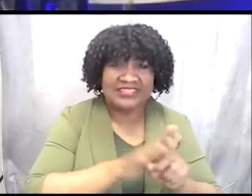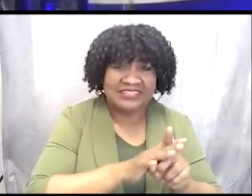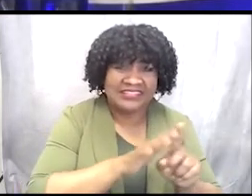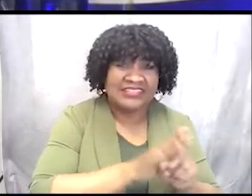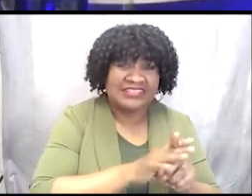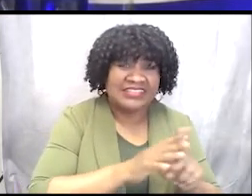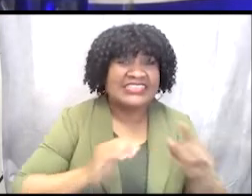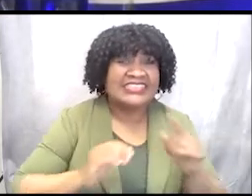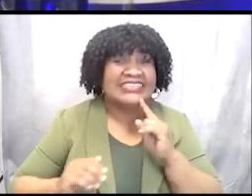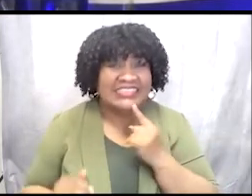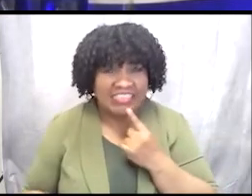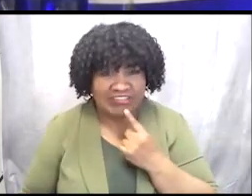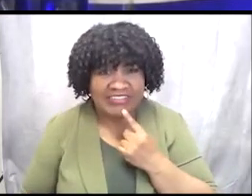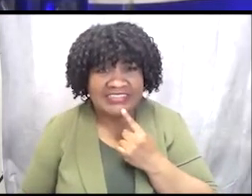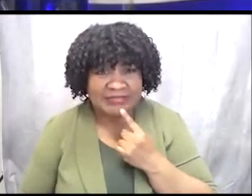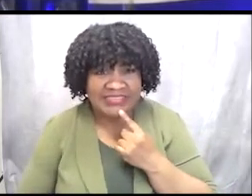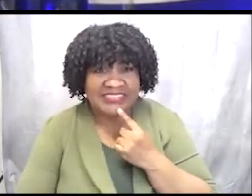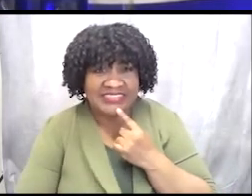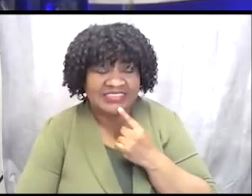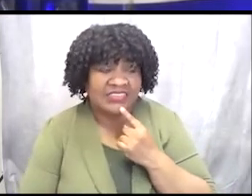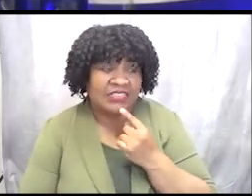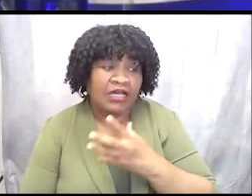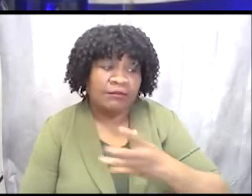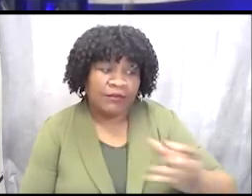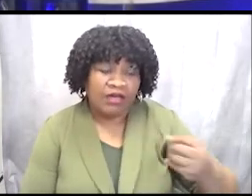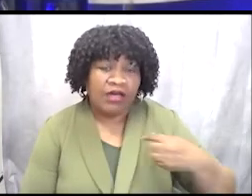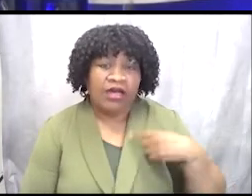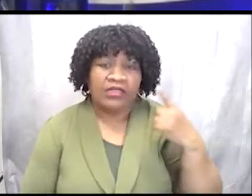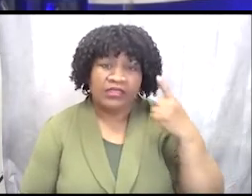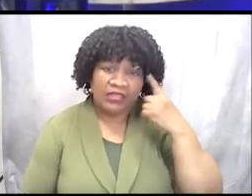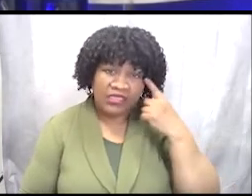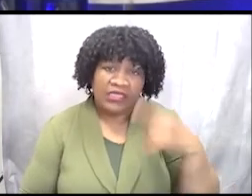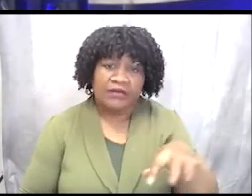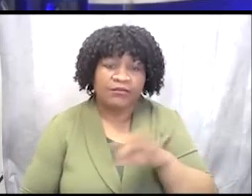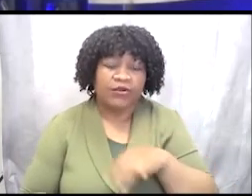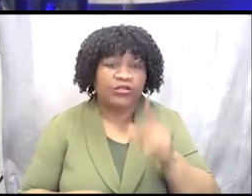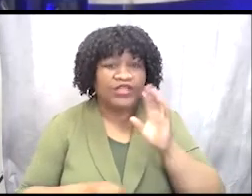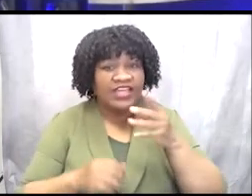This is serious business that we're in, but I think that we have to stay the course.